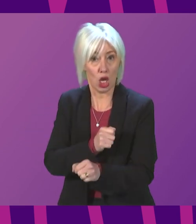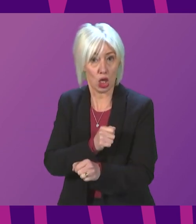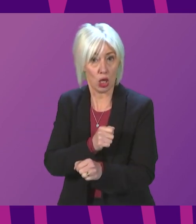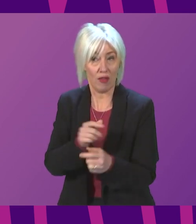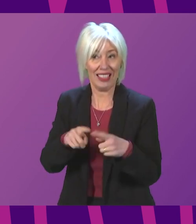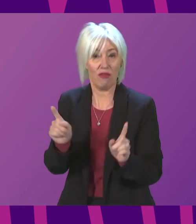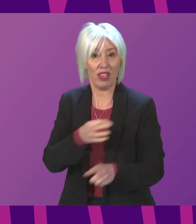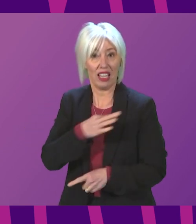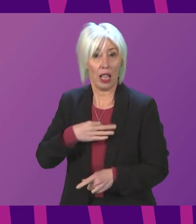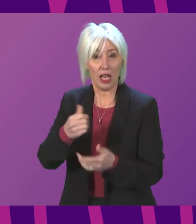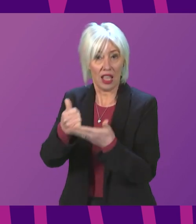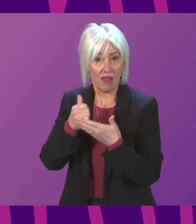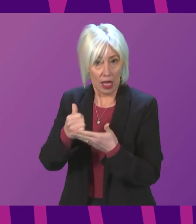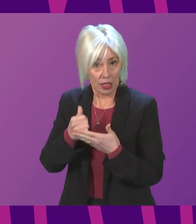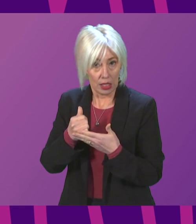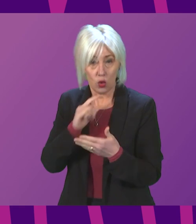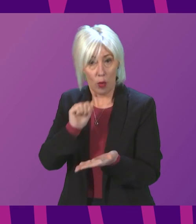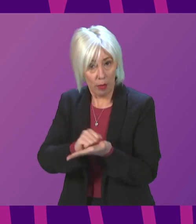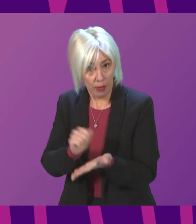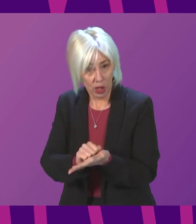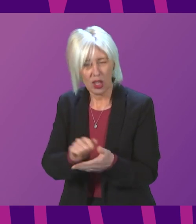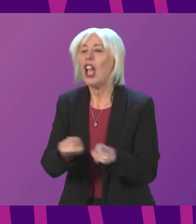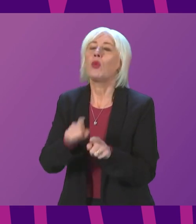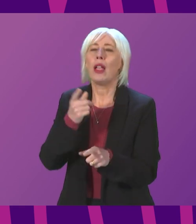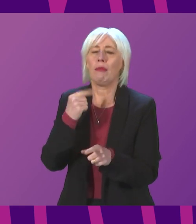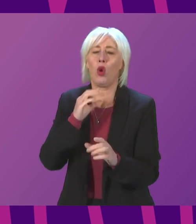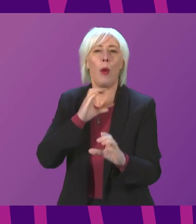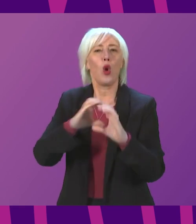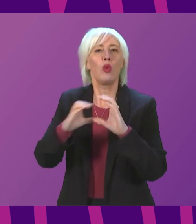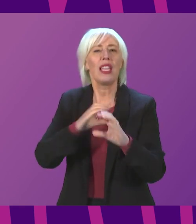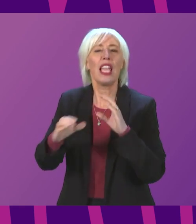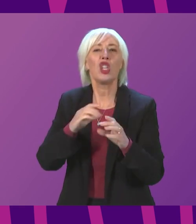She also talked about communicating properly. Yesterday, the Deputy First Minister and Cabinet